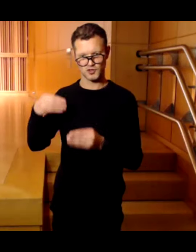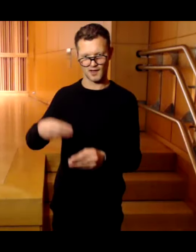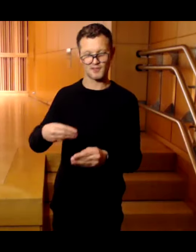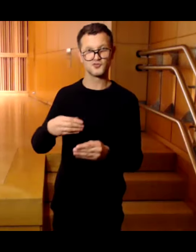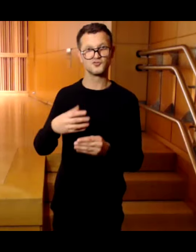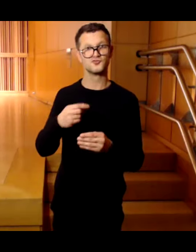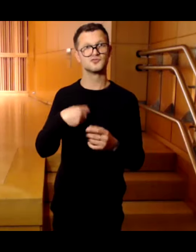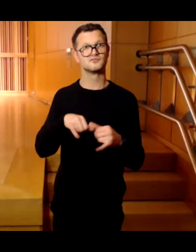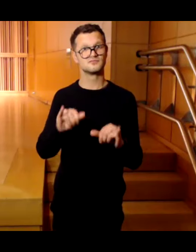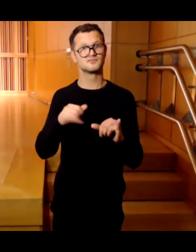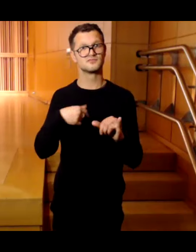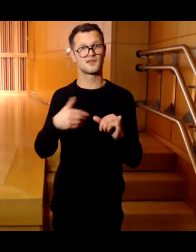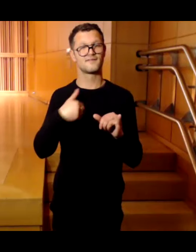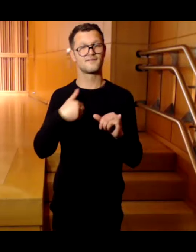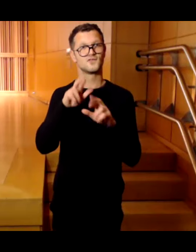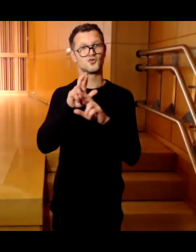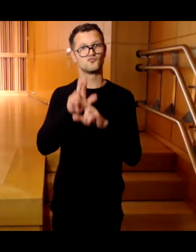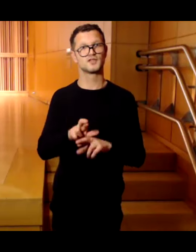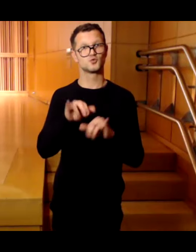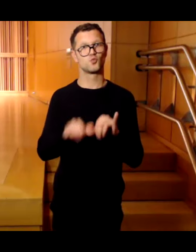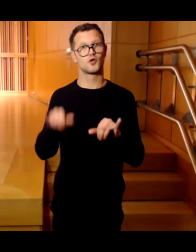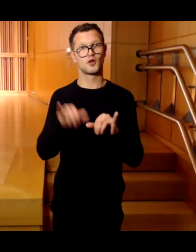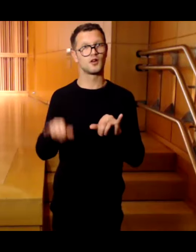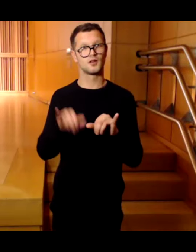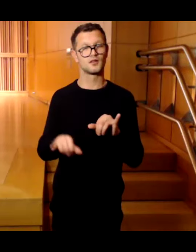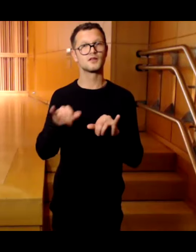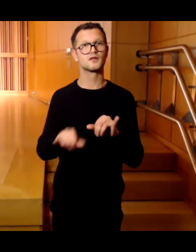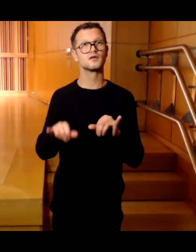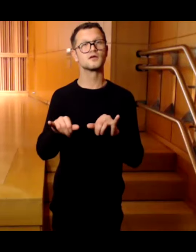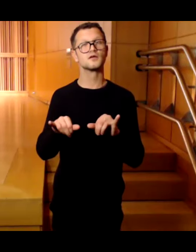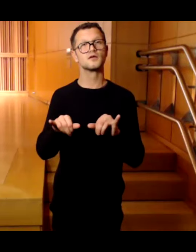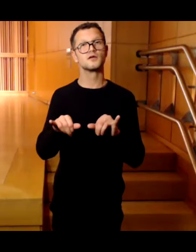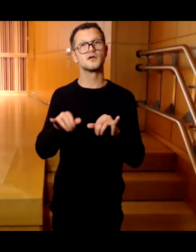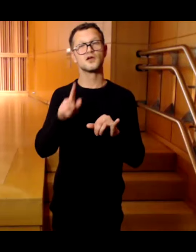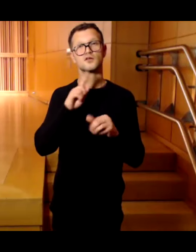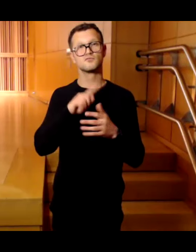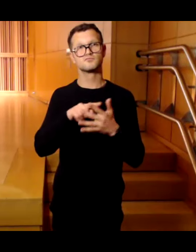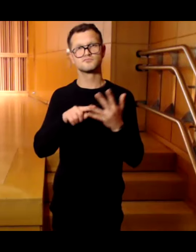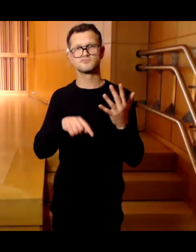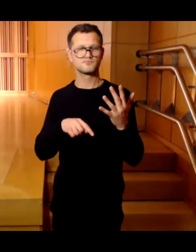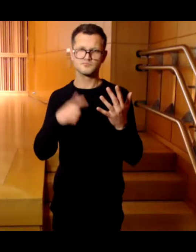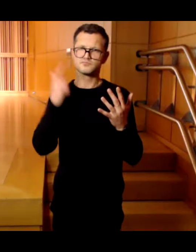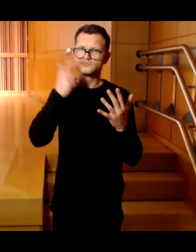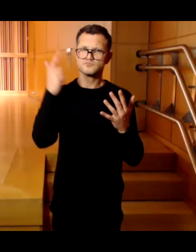Before pale… before failed patriarchs. Not because these things are logical in and of themselves.